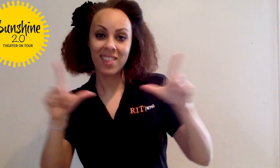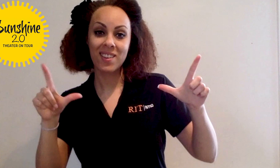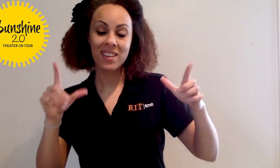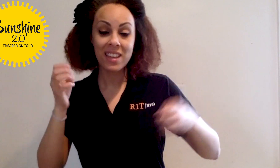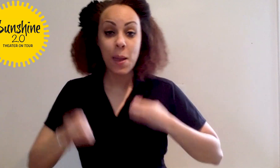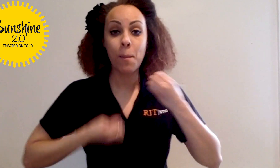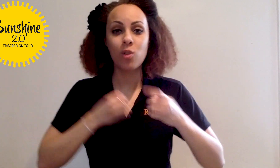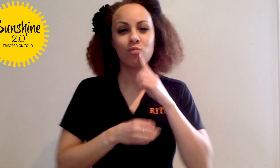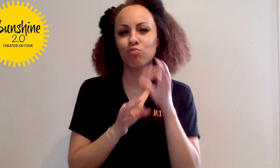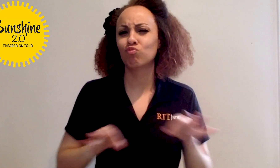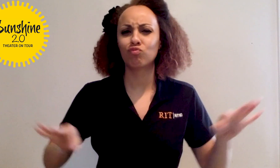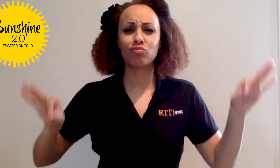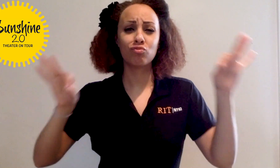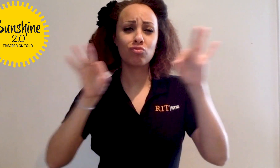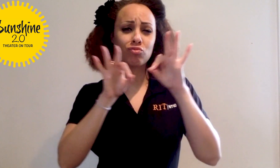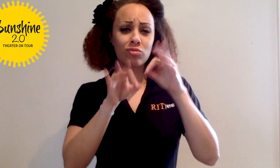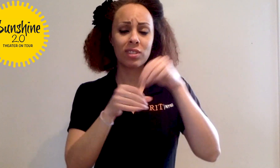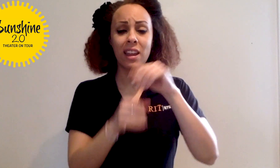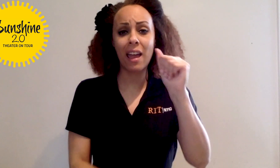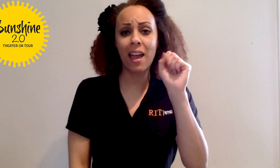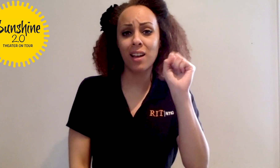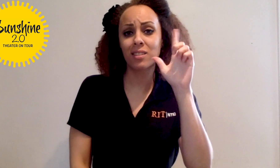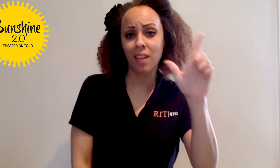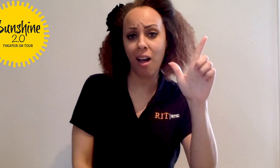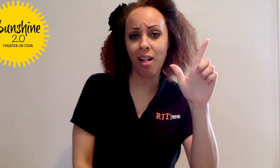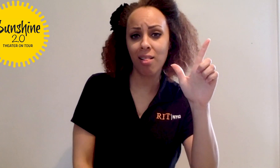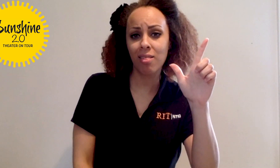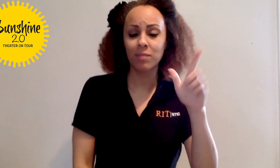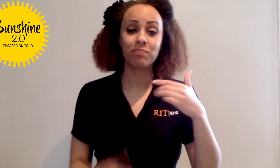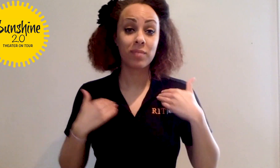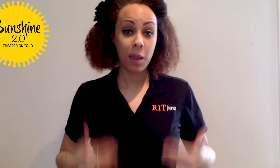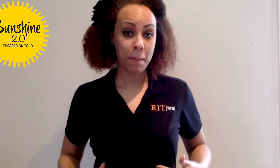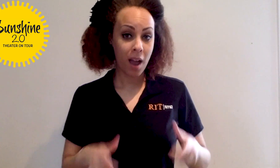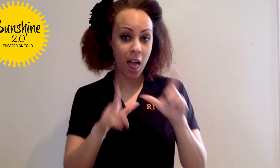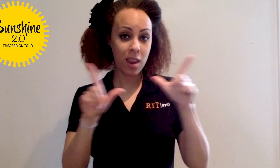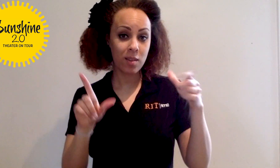facial expressions, body language and emotions are important in ASL.